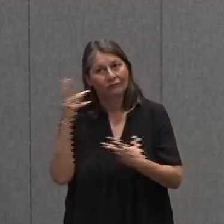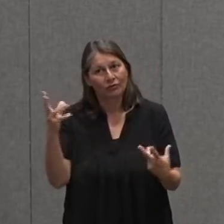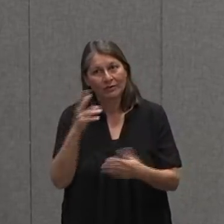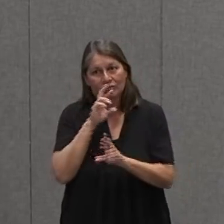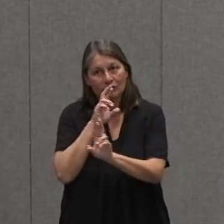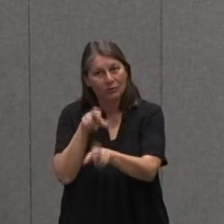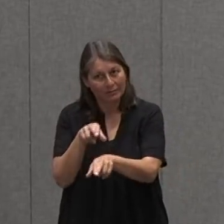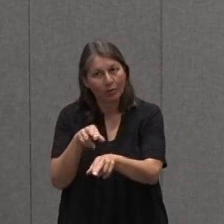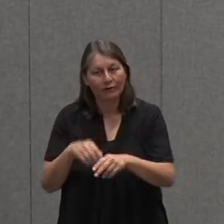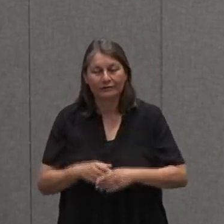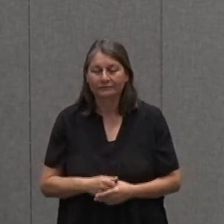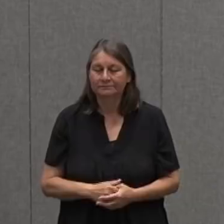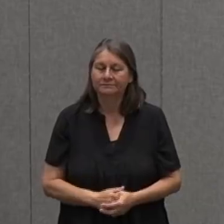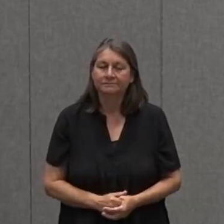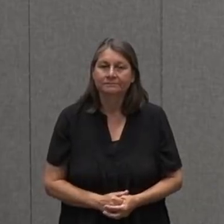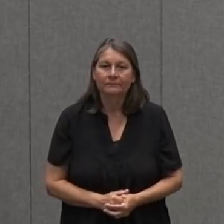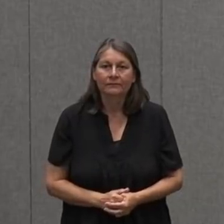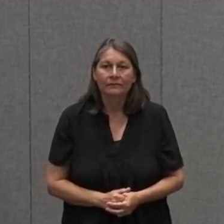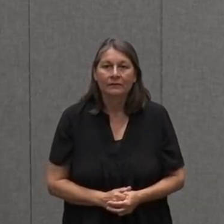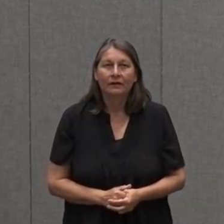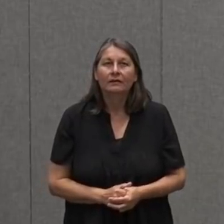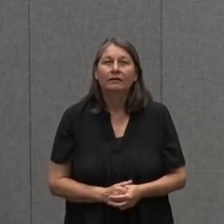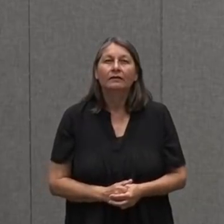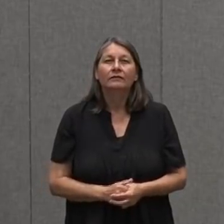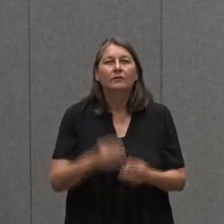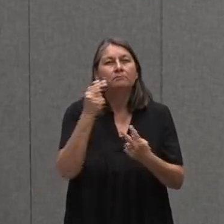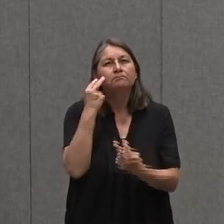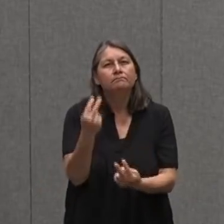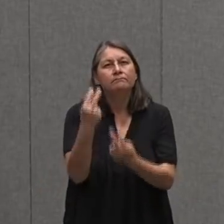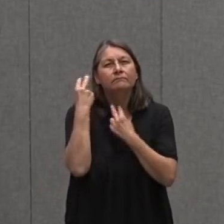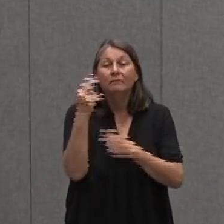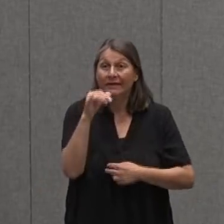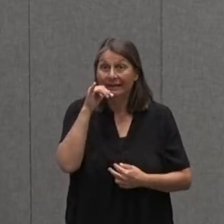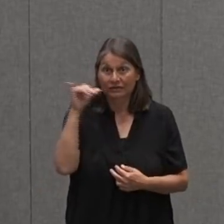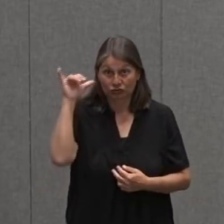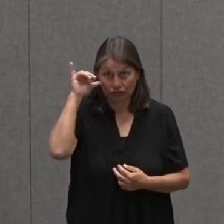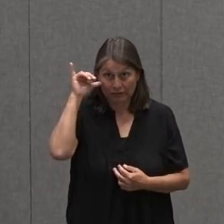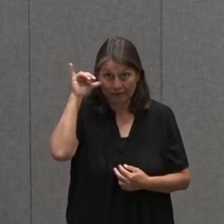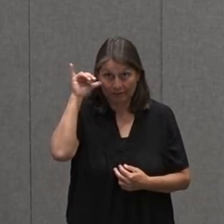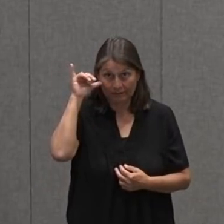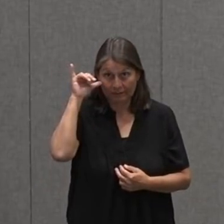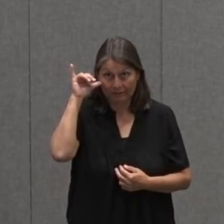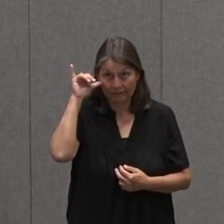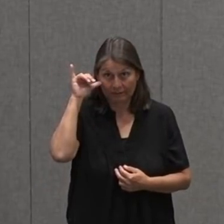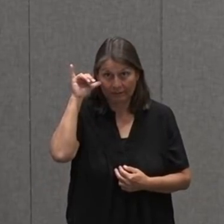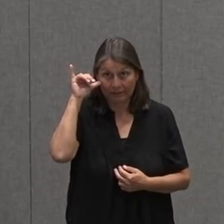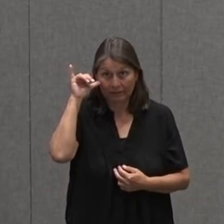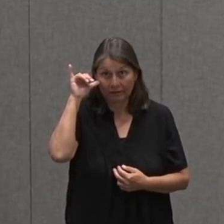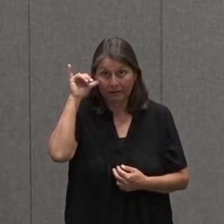So let's think about what we did yesterday. So yesterday we talked about the first thing